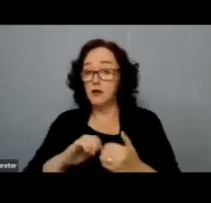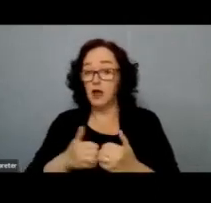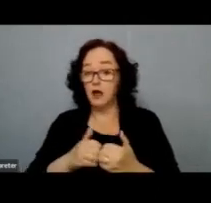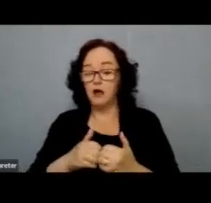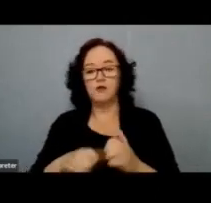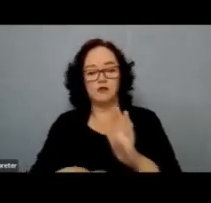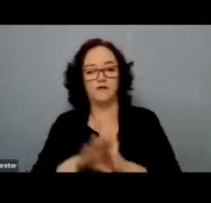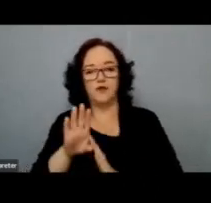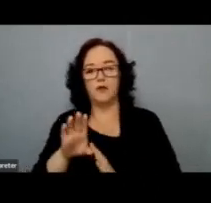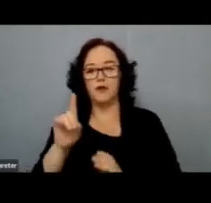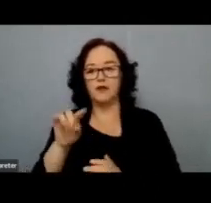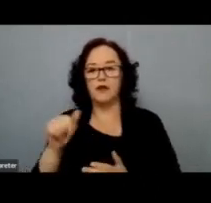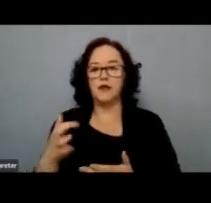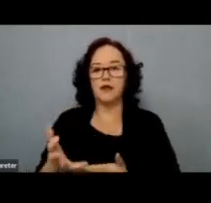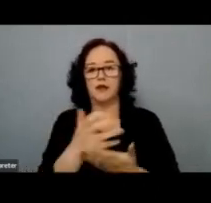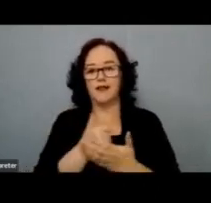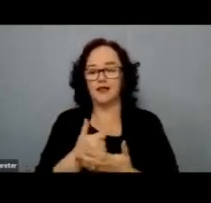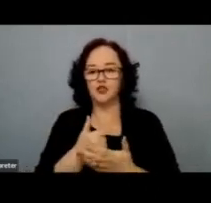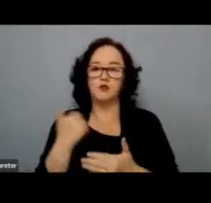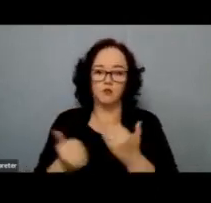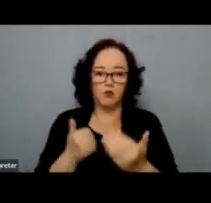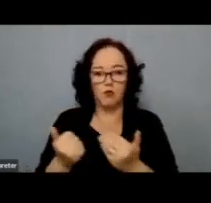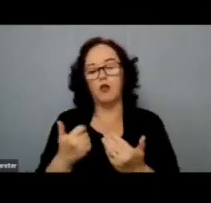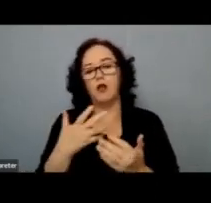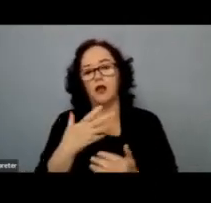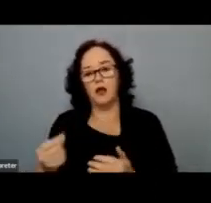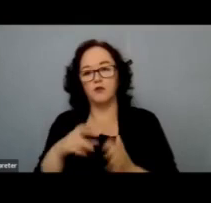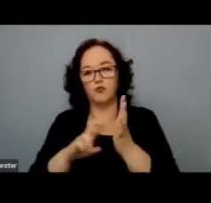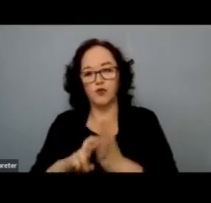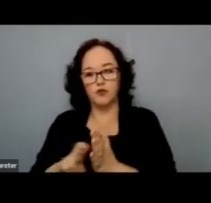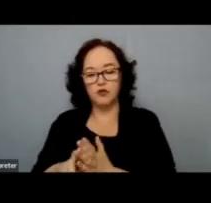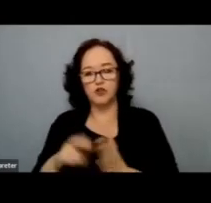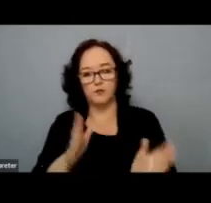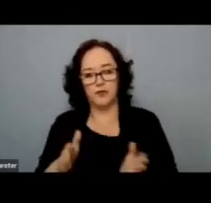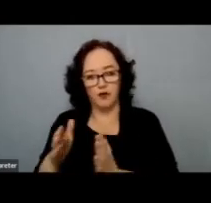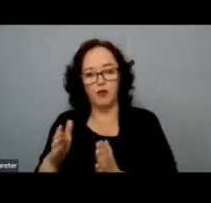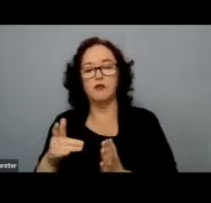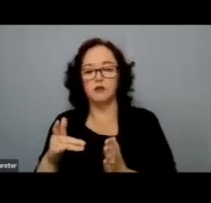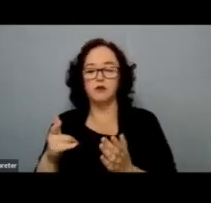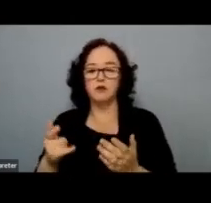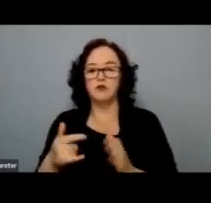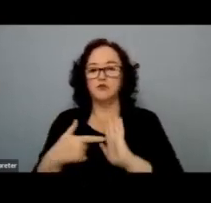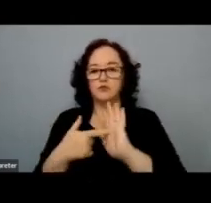collection protocols, and research methodologies to demonstrate effectiveness and an